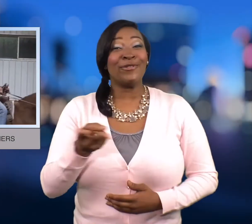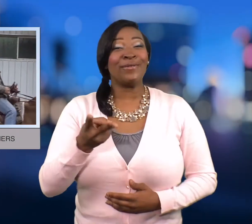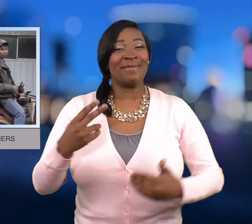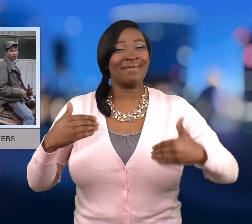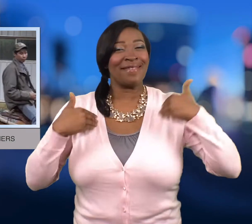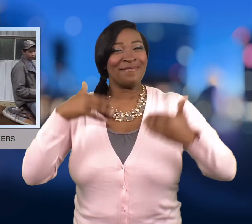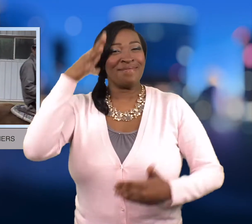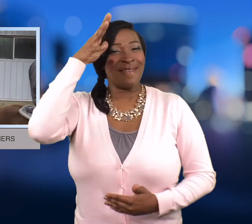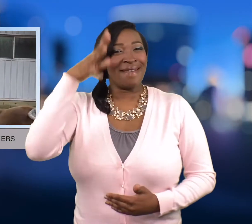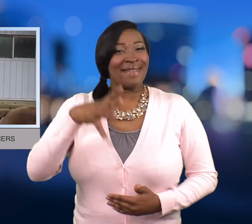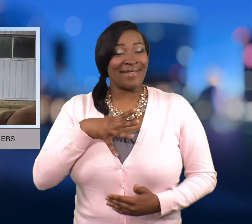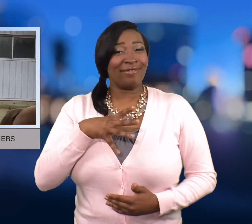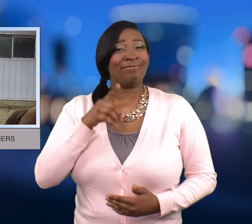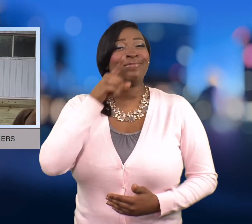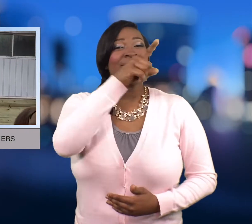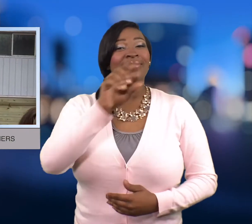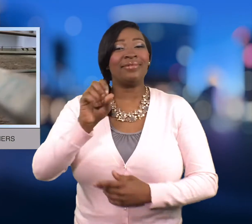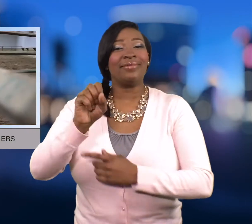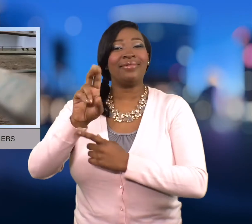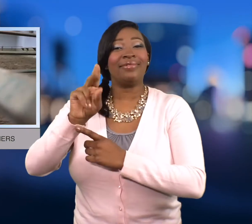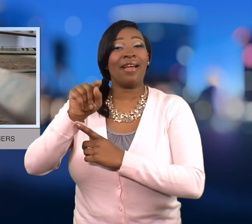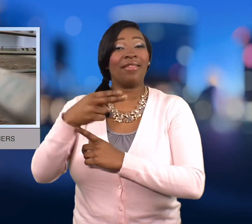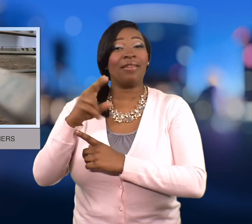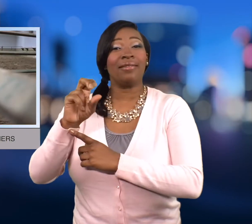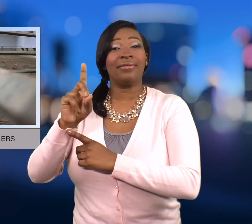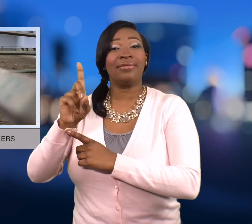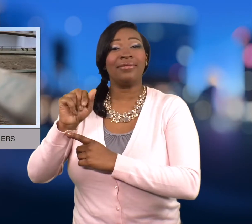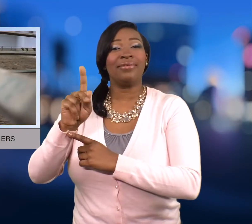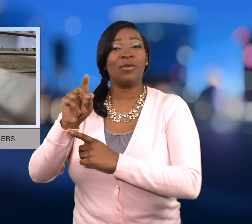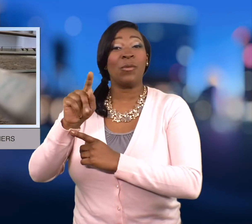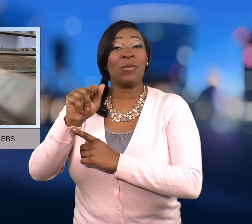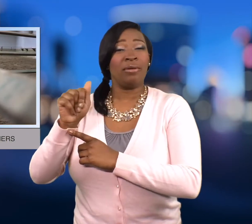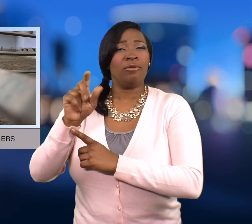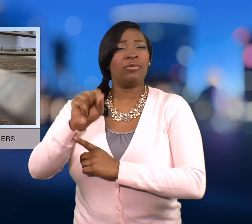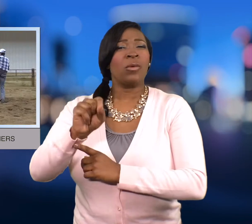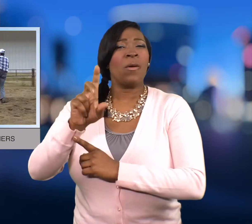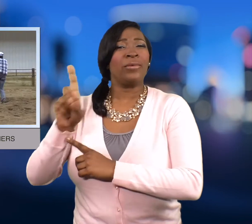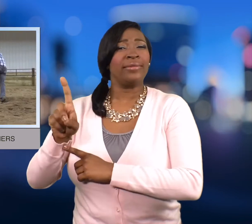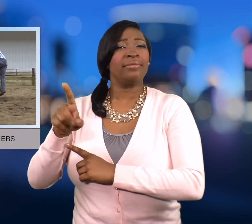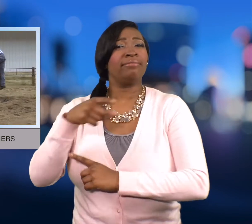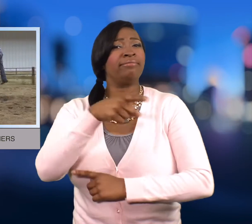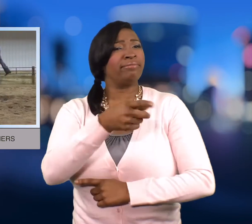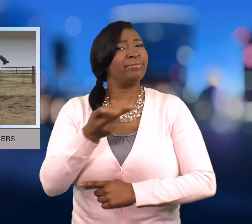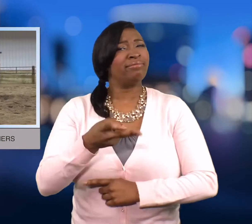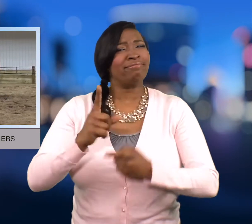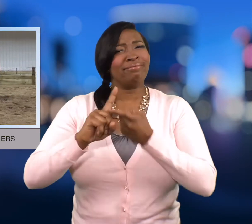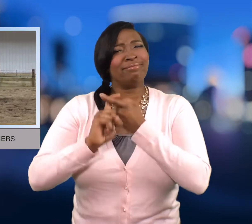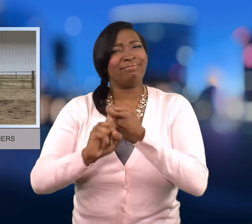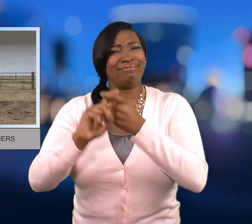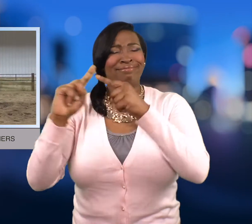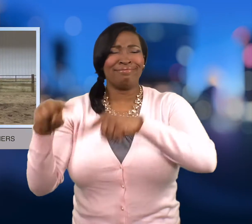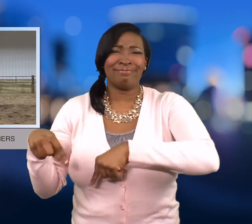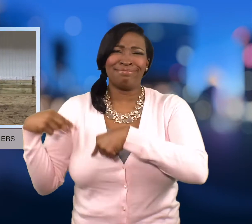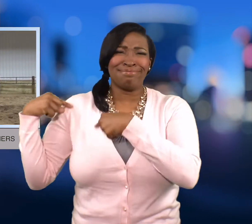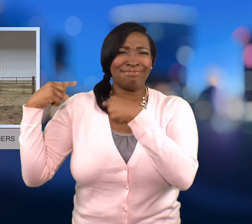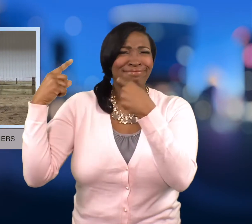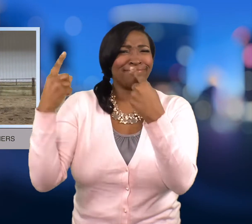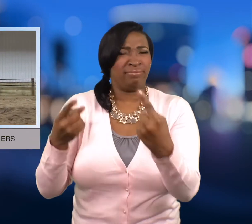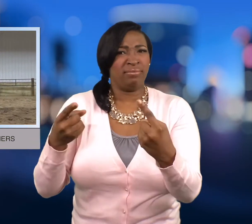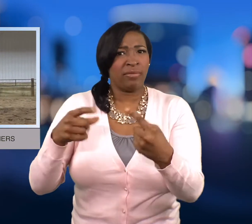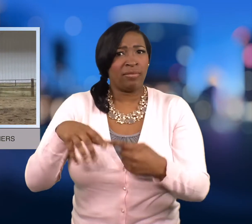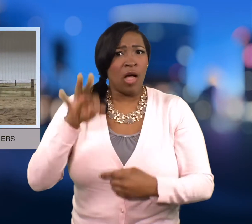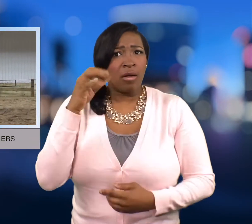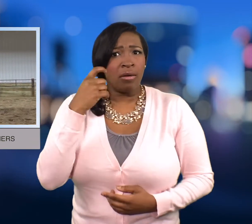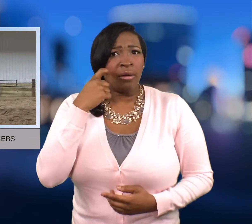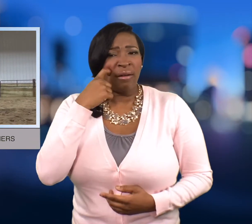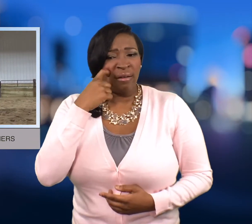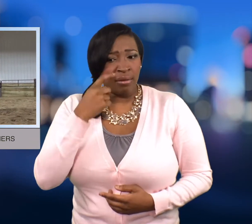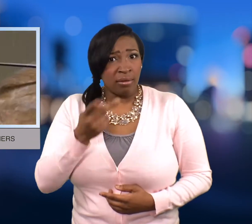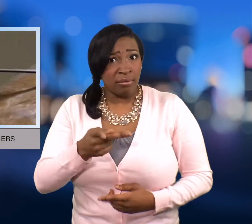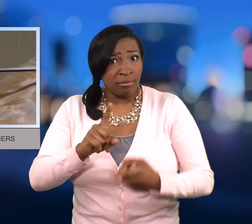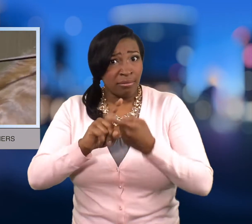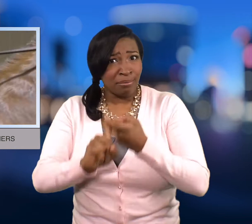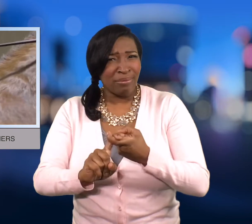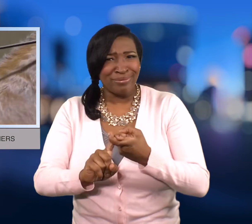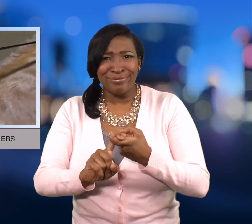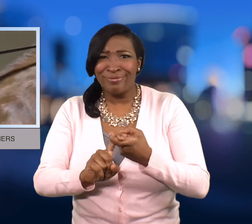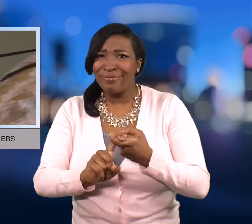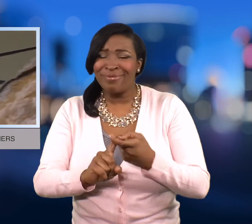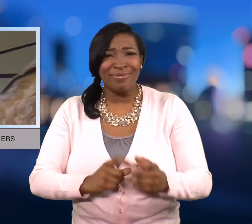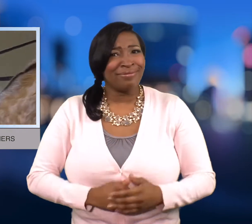Two young men in South Dakota find out they are more than just good friends.